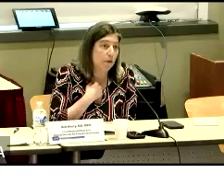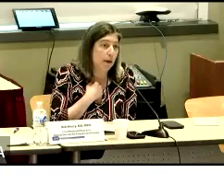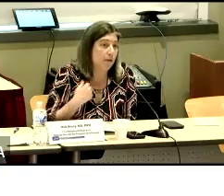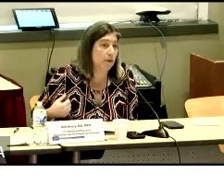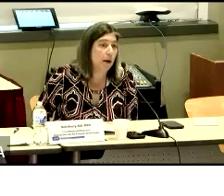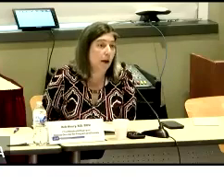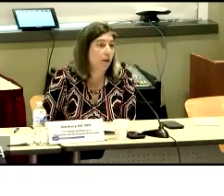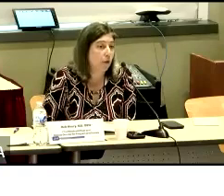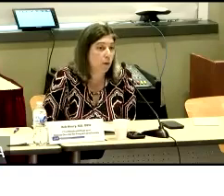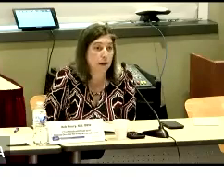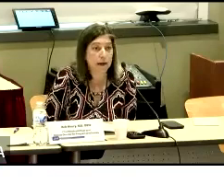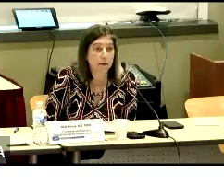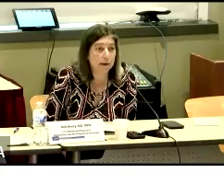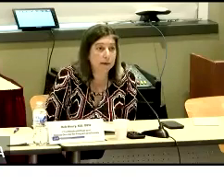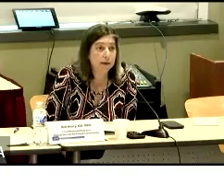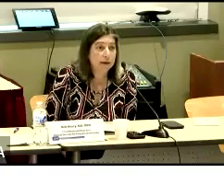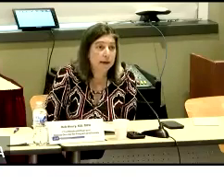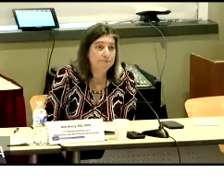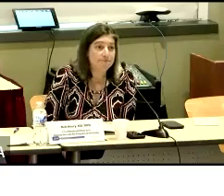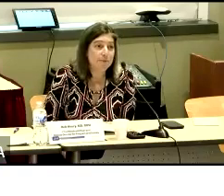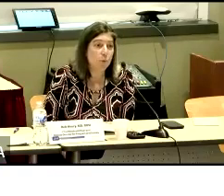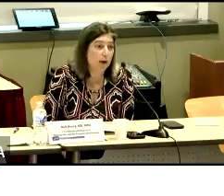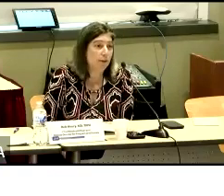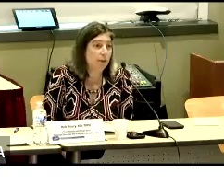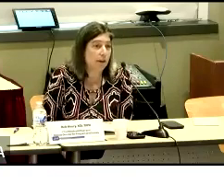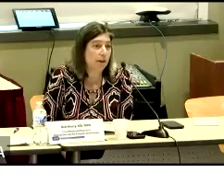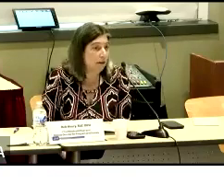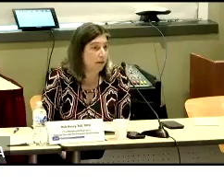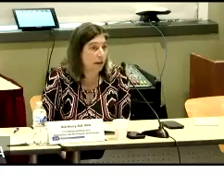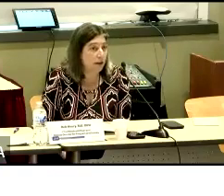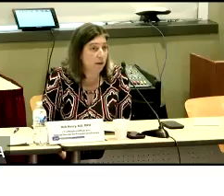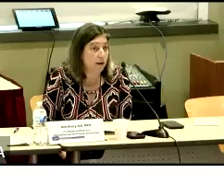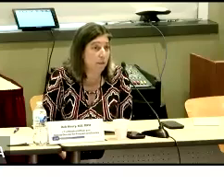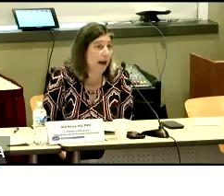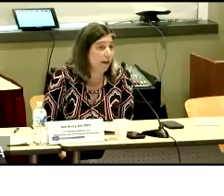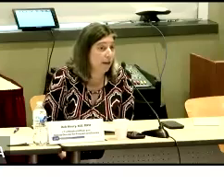of the Behavioral Health Coordinating Unit. One of the things that Allison and I are really going to be tackling,